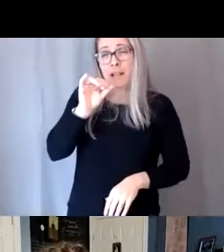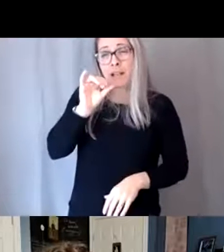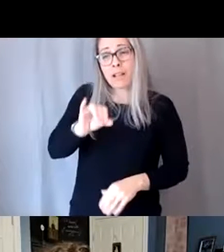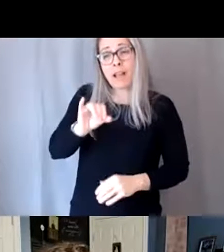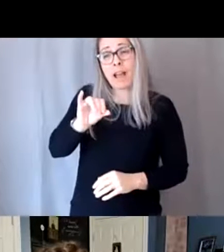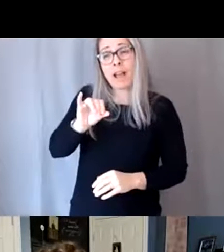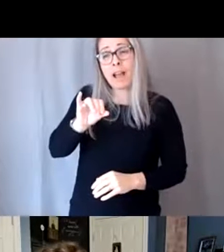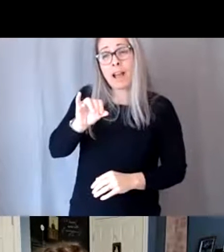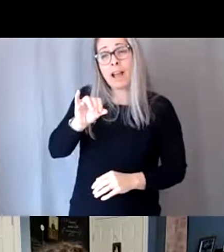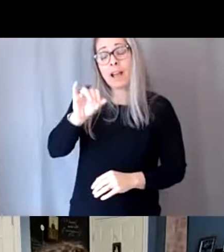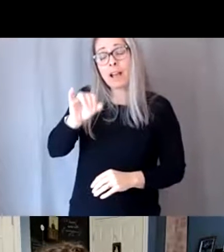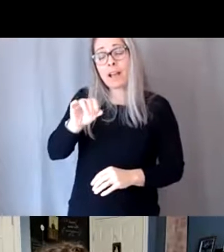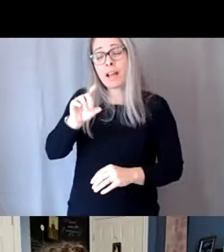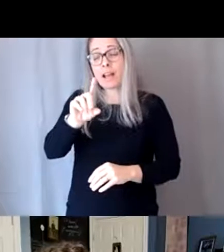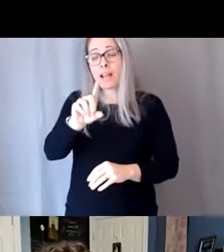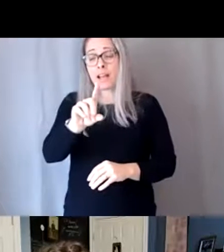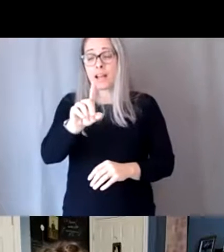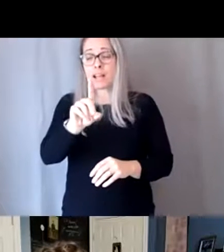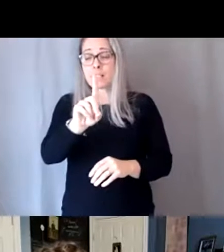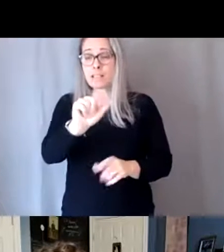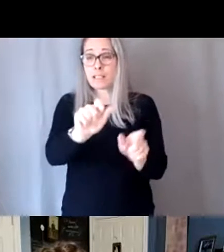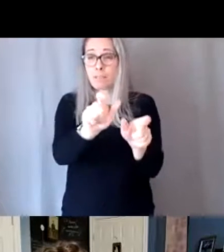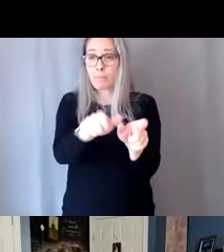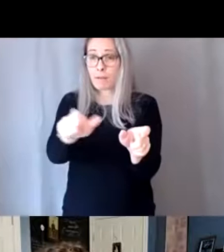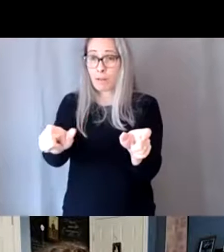people or clients or patients as medical objects